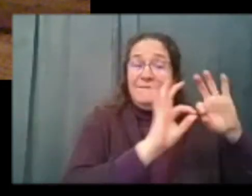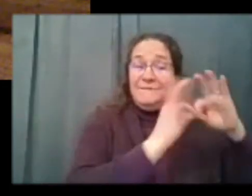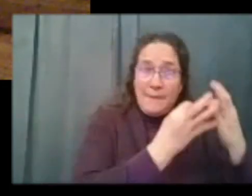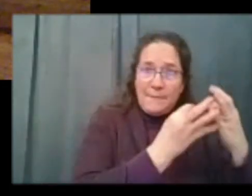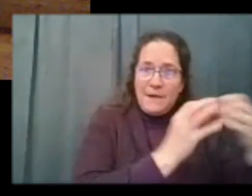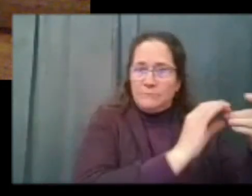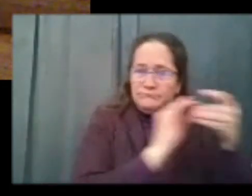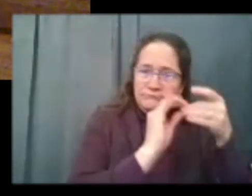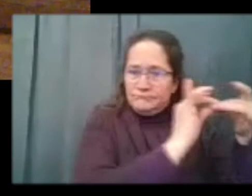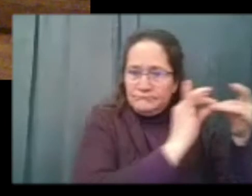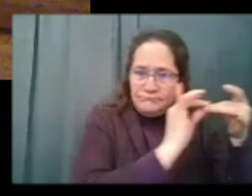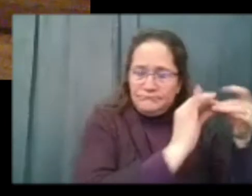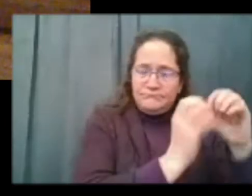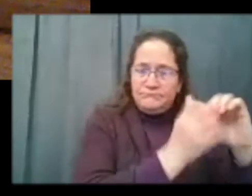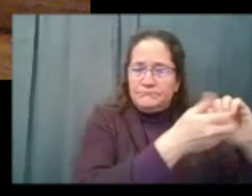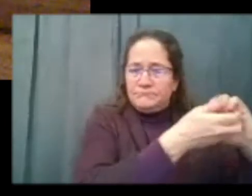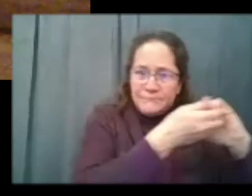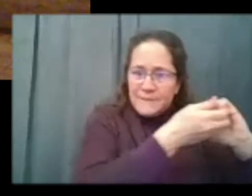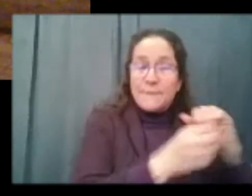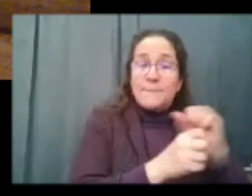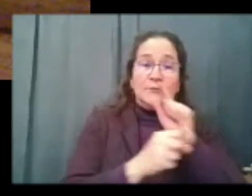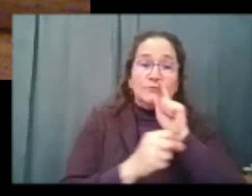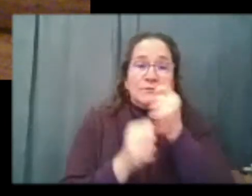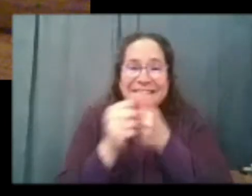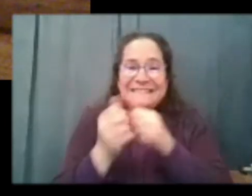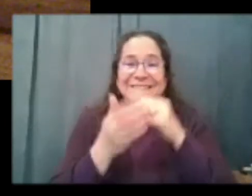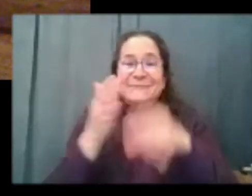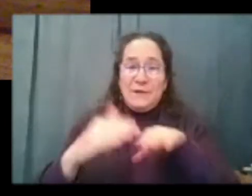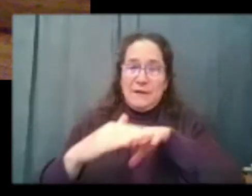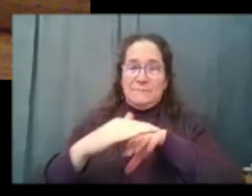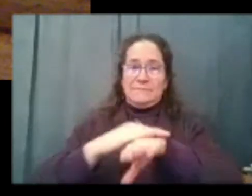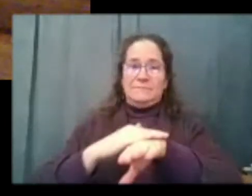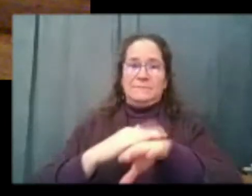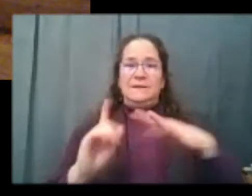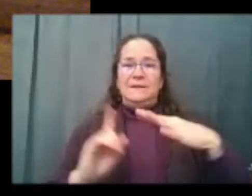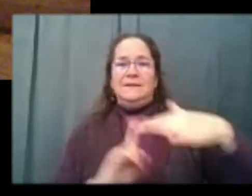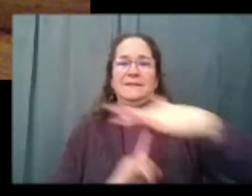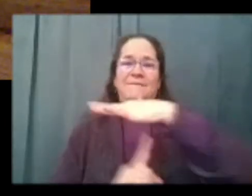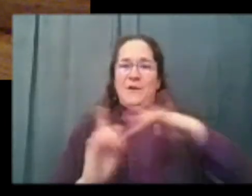has access in the on line environment. That sounds like success to me.